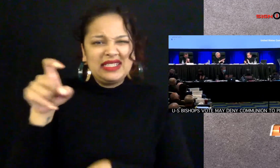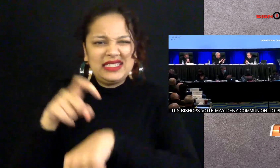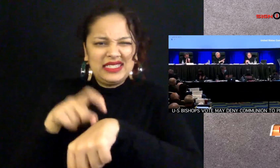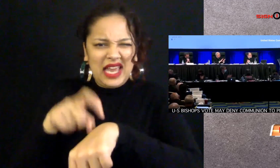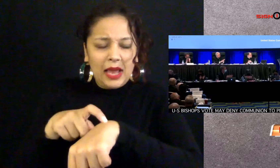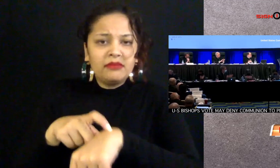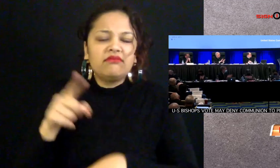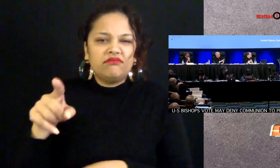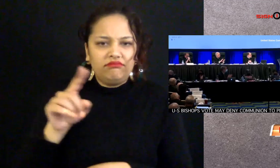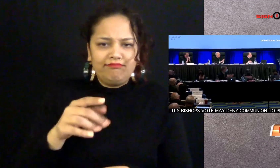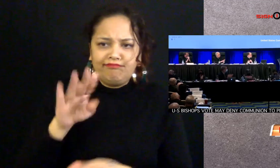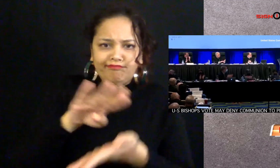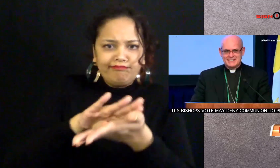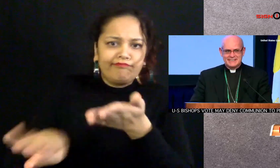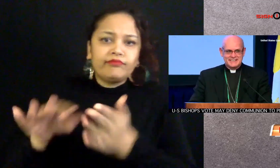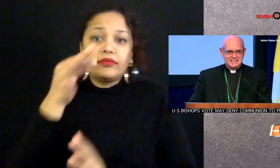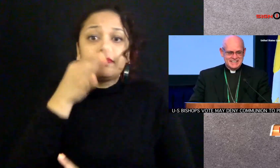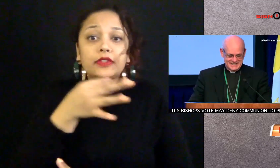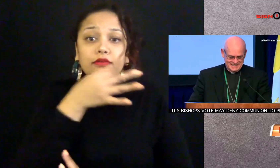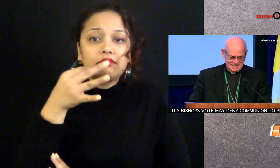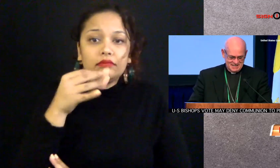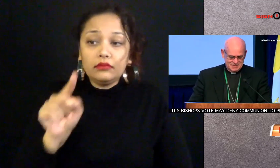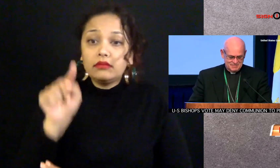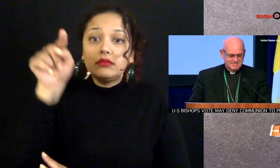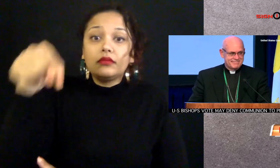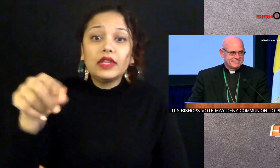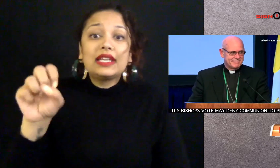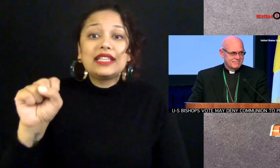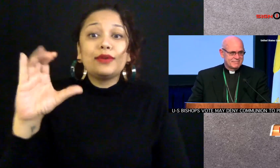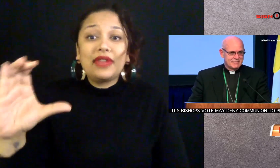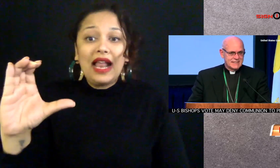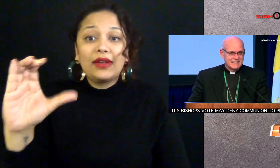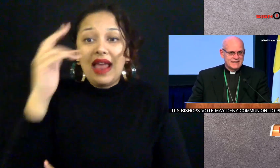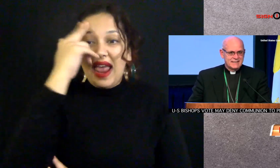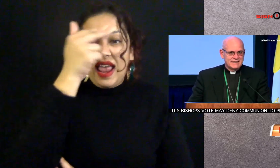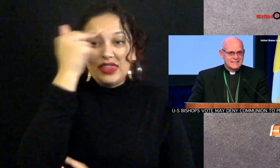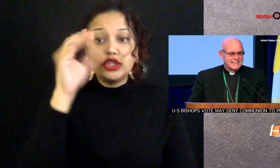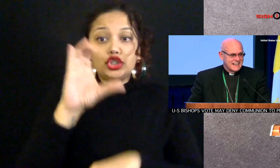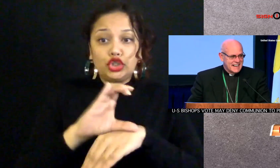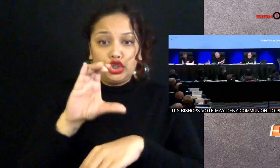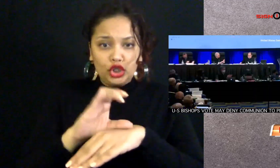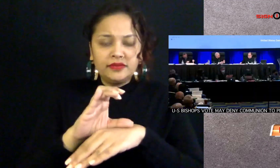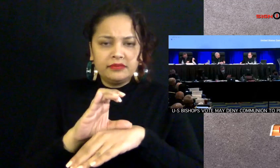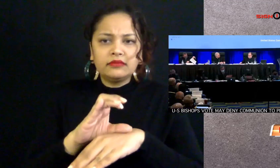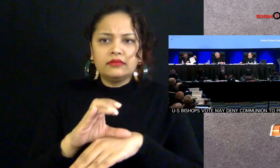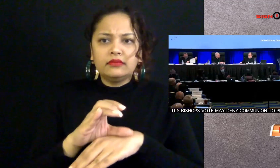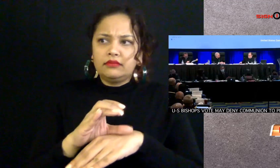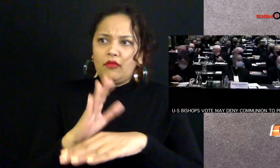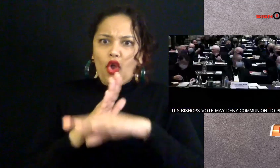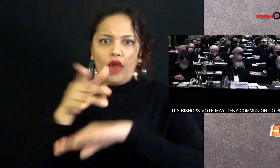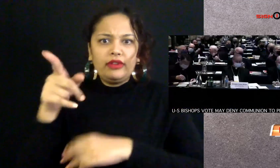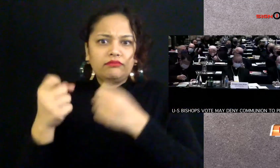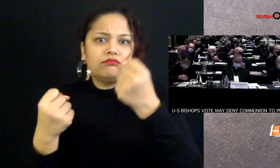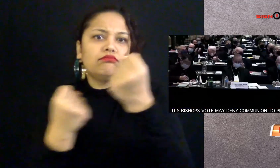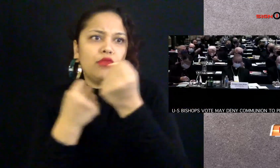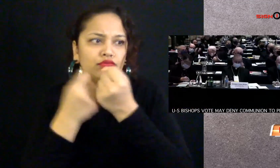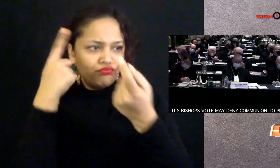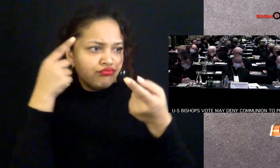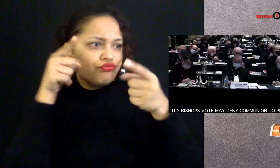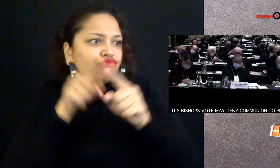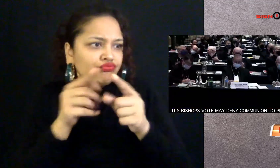in 2019 Joe Biden who was vice president at the time was denied communion at a South Carolina